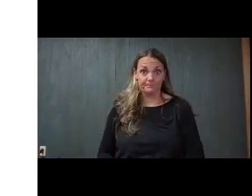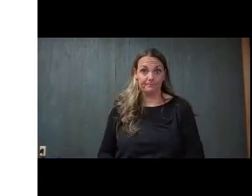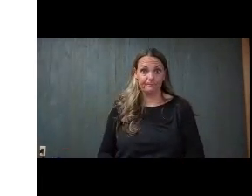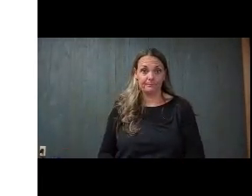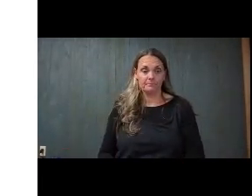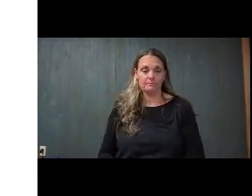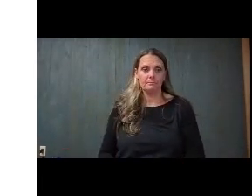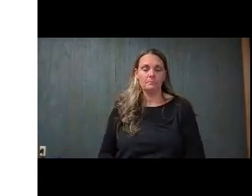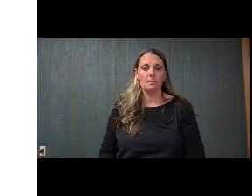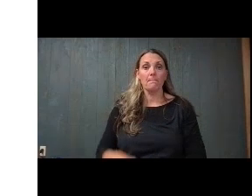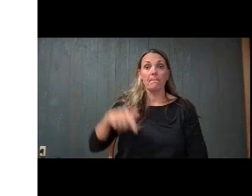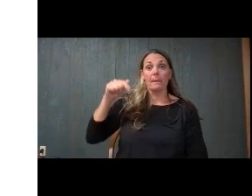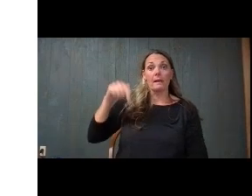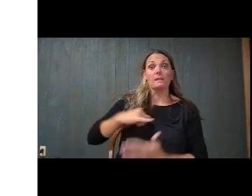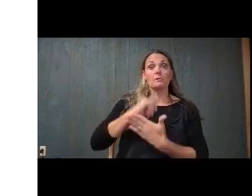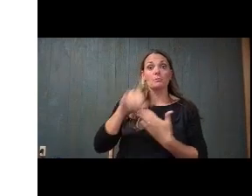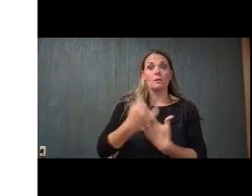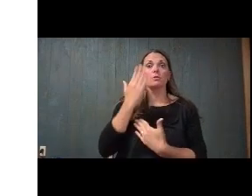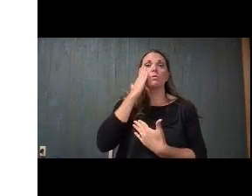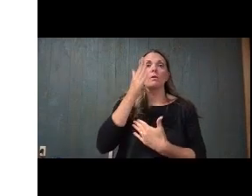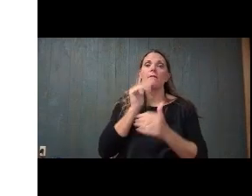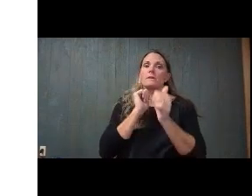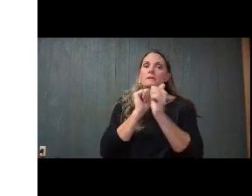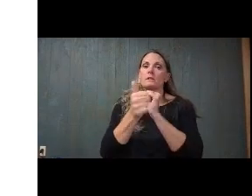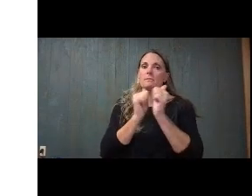This project will have a competitive procurement process,